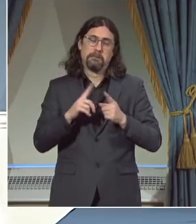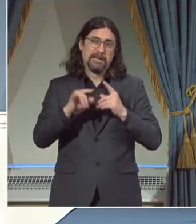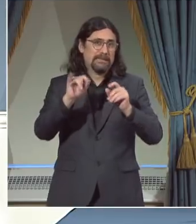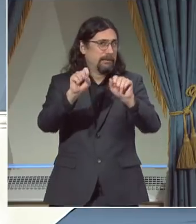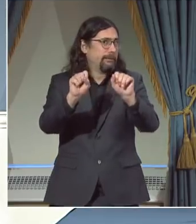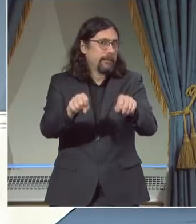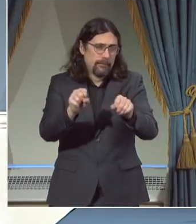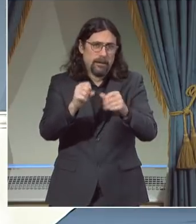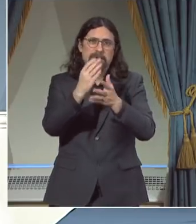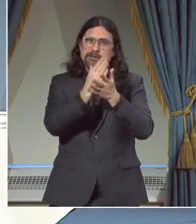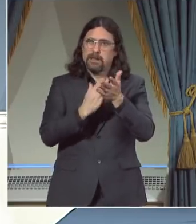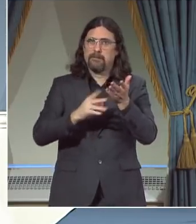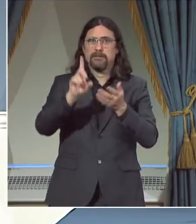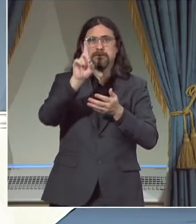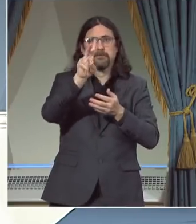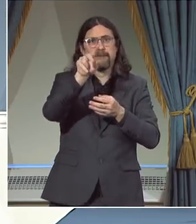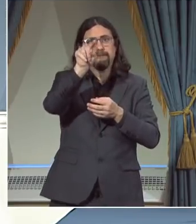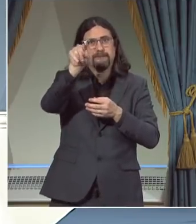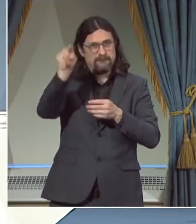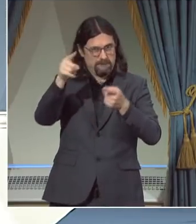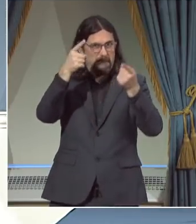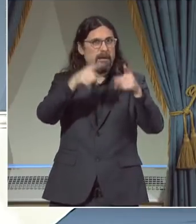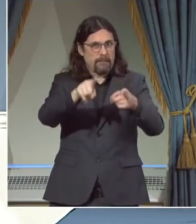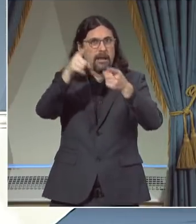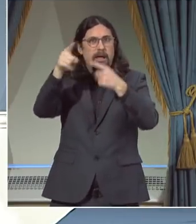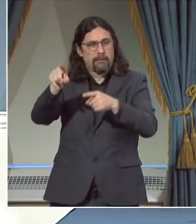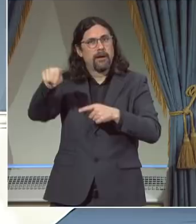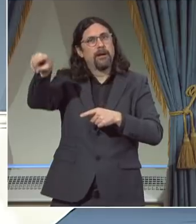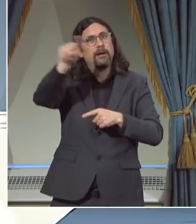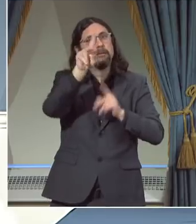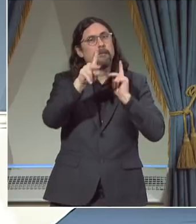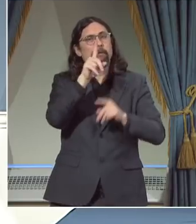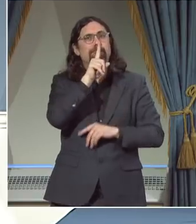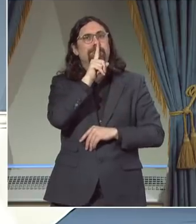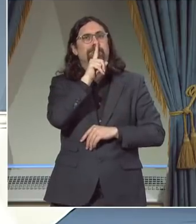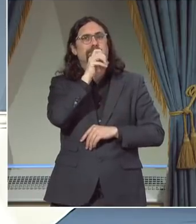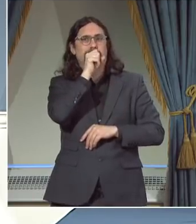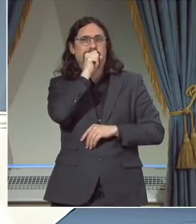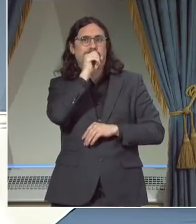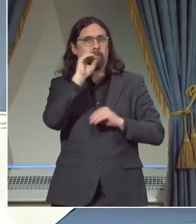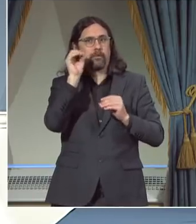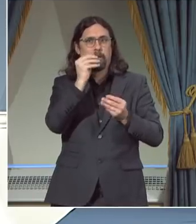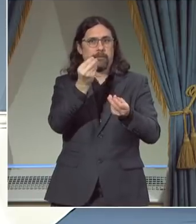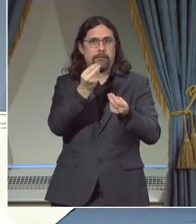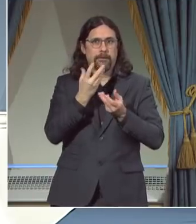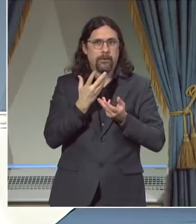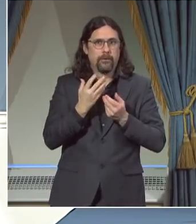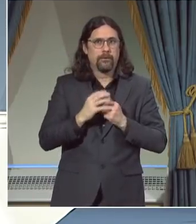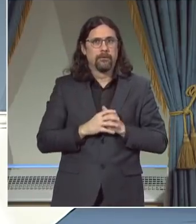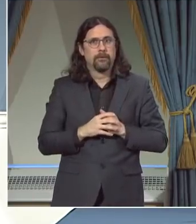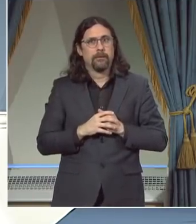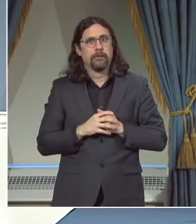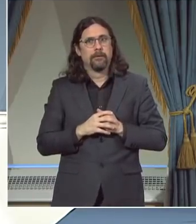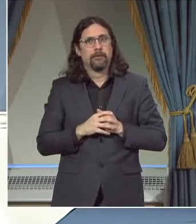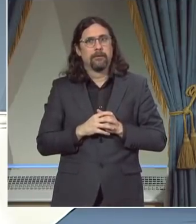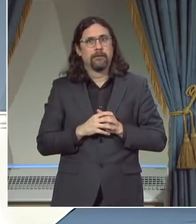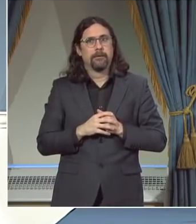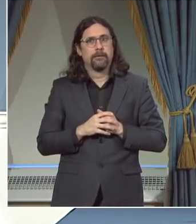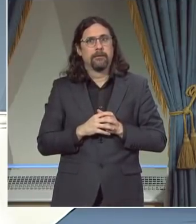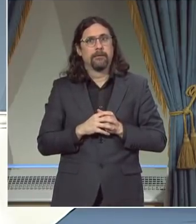THAT'S SOMETHING ON OUR MIND, TO TRY TO COMBAT THAT, WE'RE REACHING OUT TO HOUSEHOLDS WHEN WE KNOW THERE HAS BEEN DOMESTIC